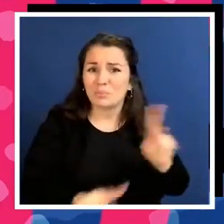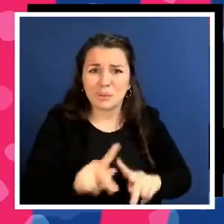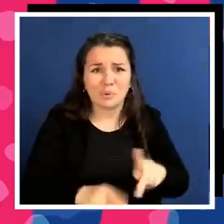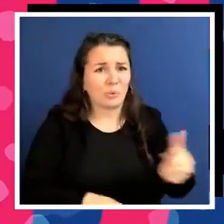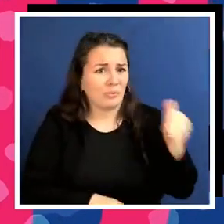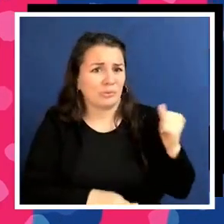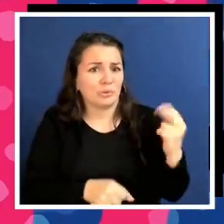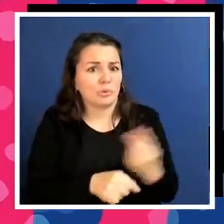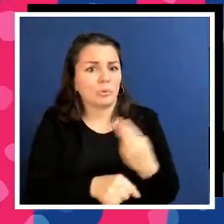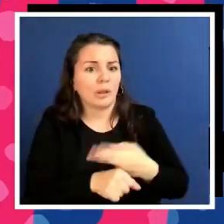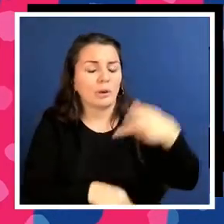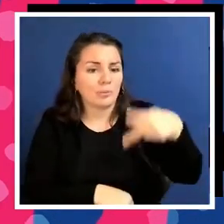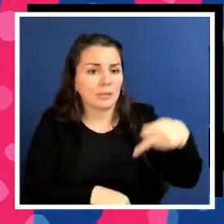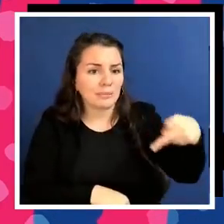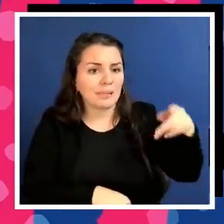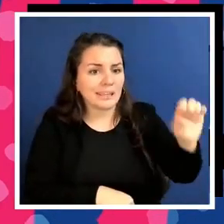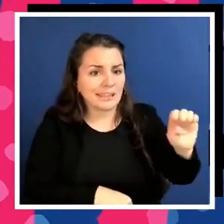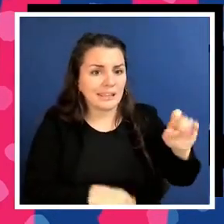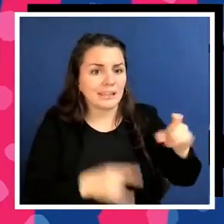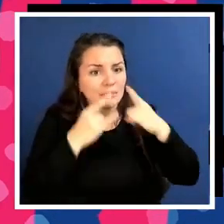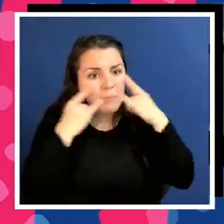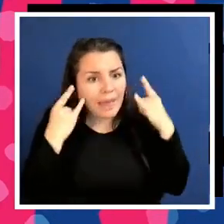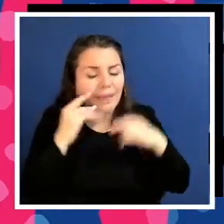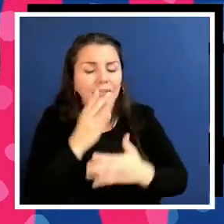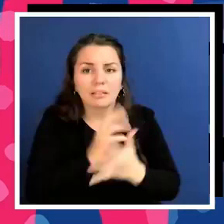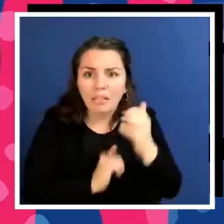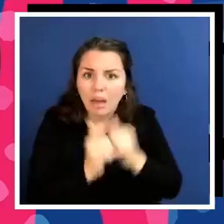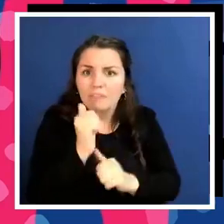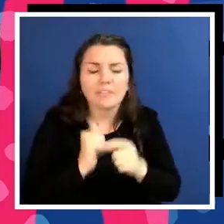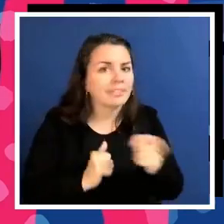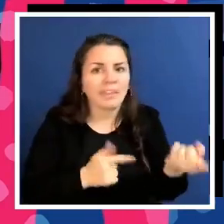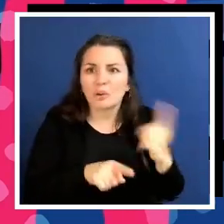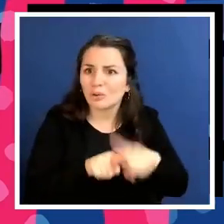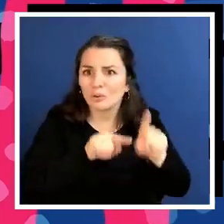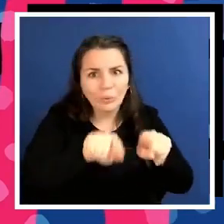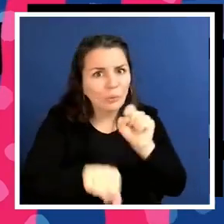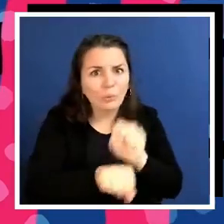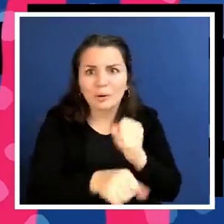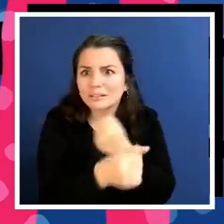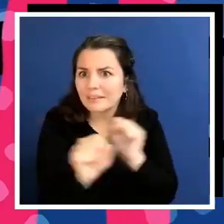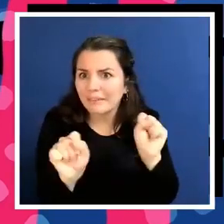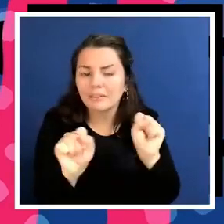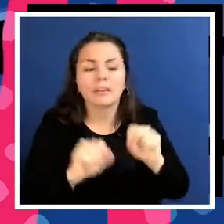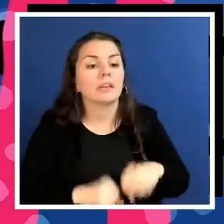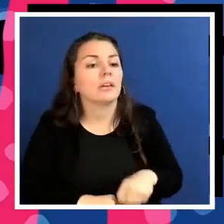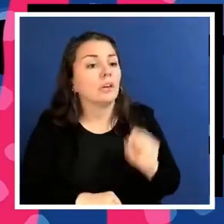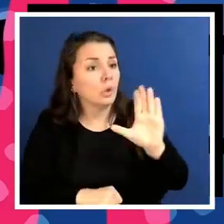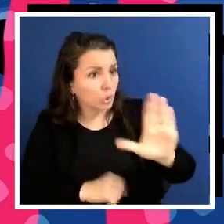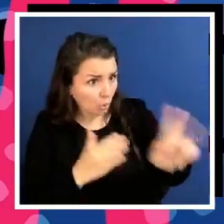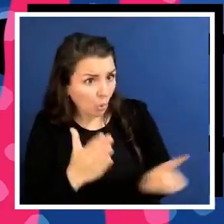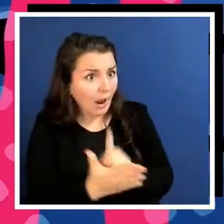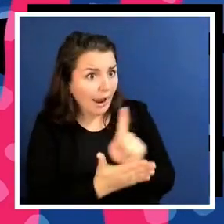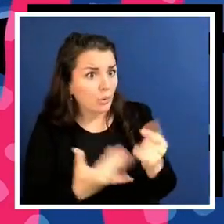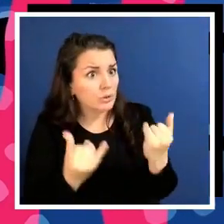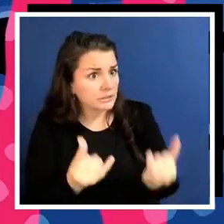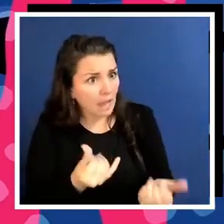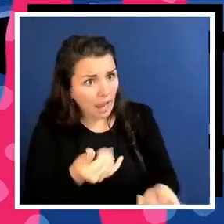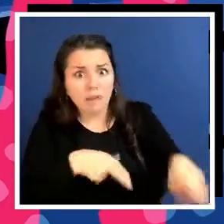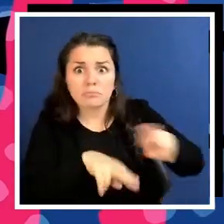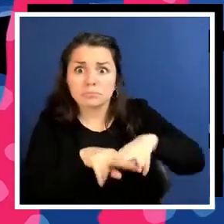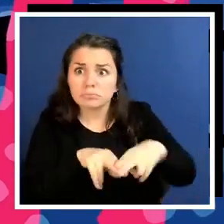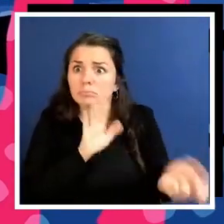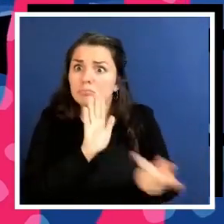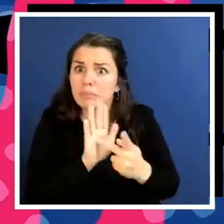DOWN IN THE PANDEMIC.